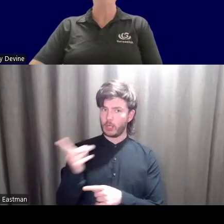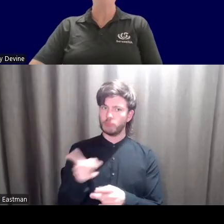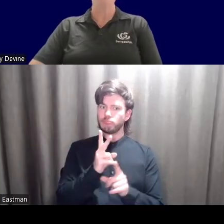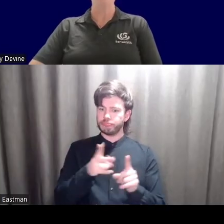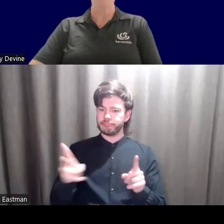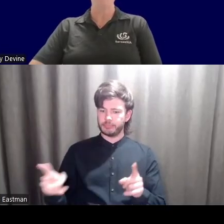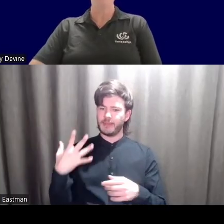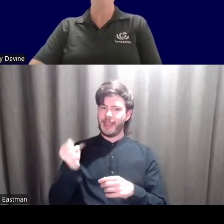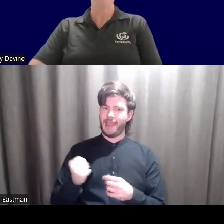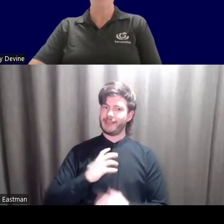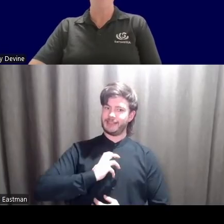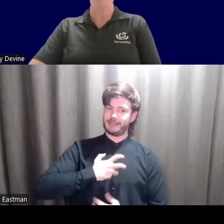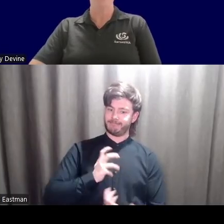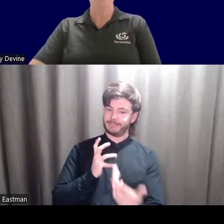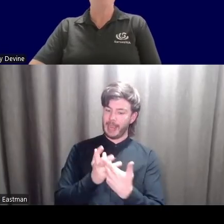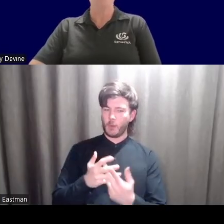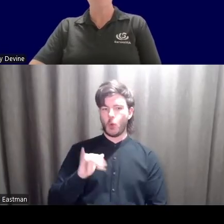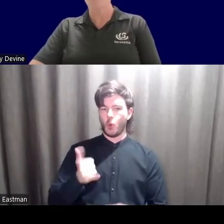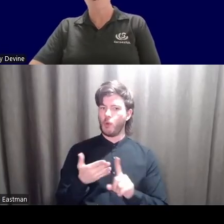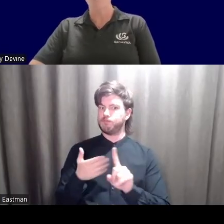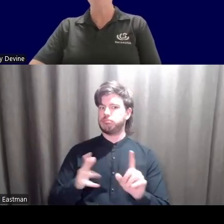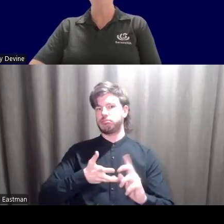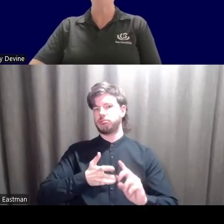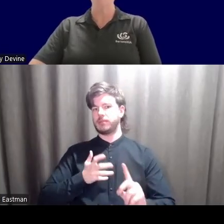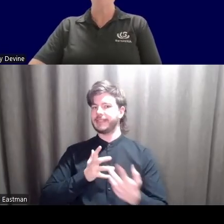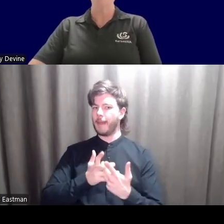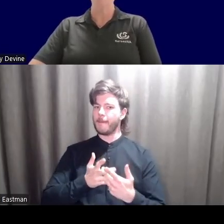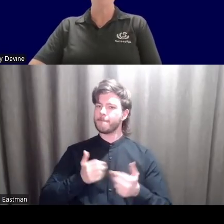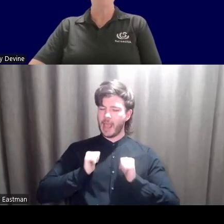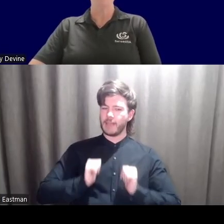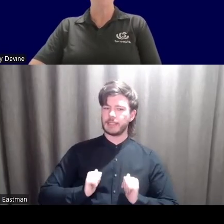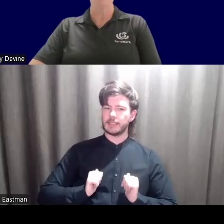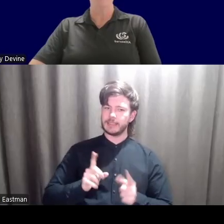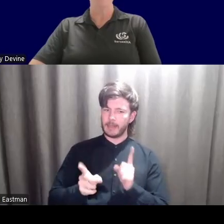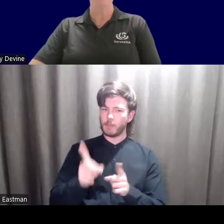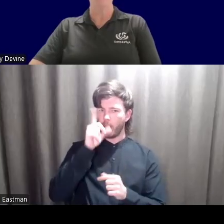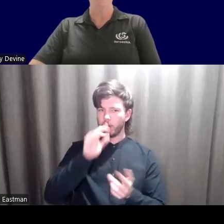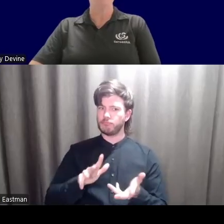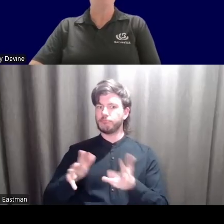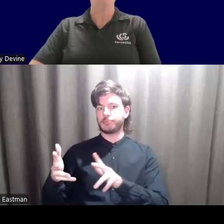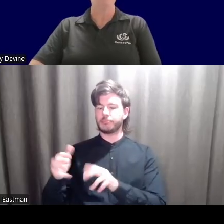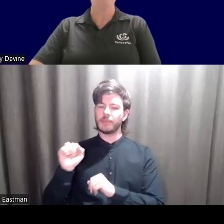response to unexpected change, inconsistent supports, information deprivation and lack of